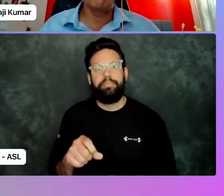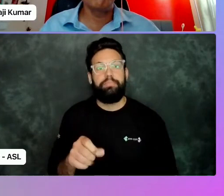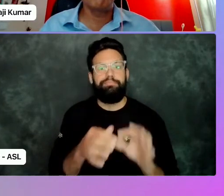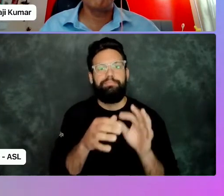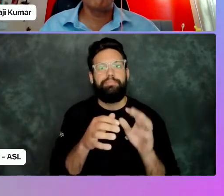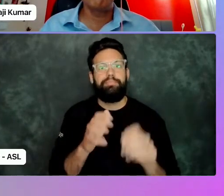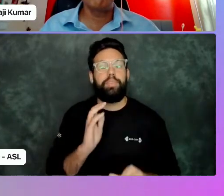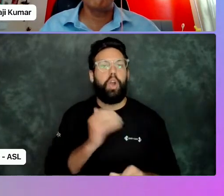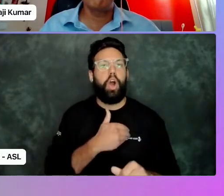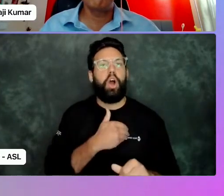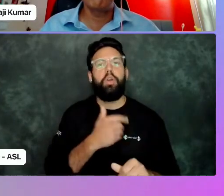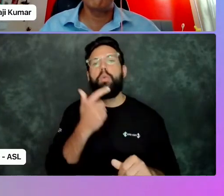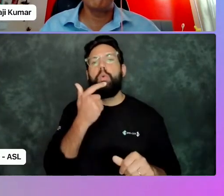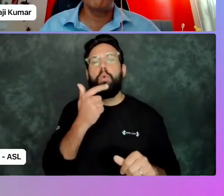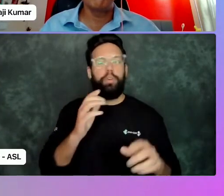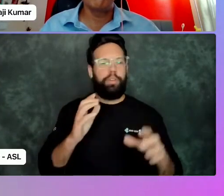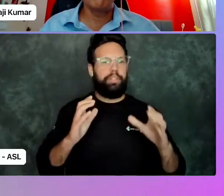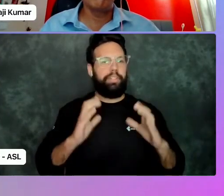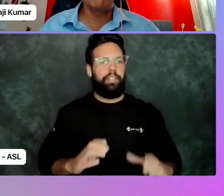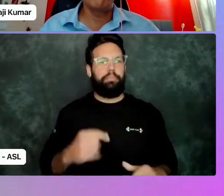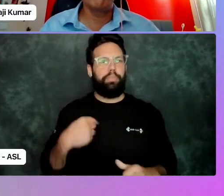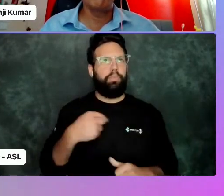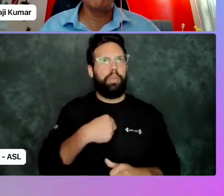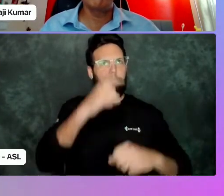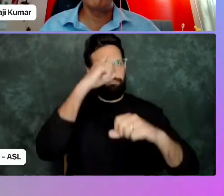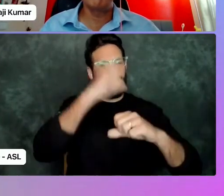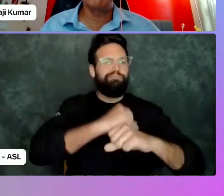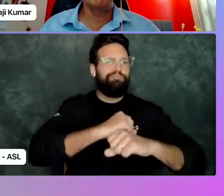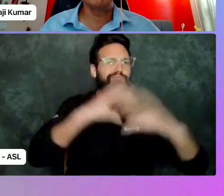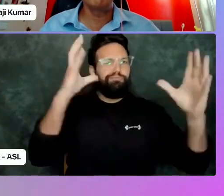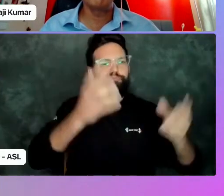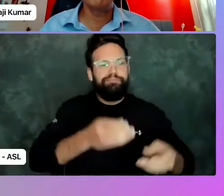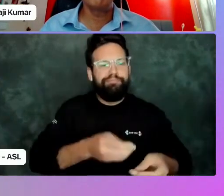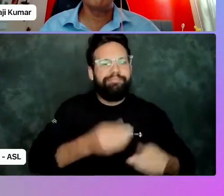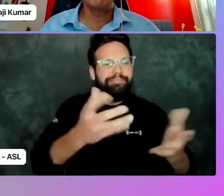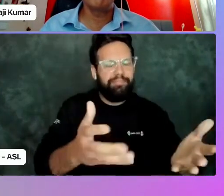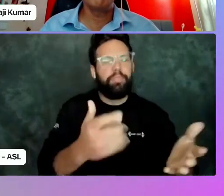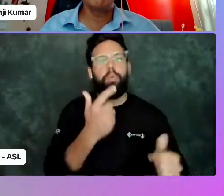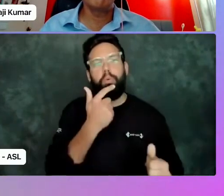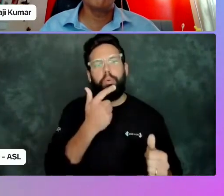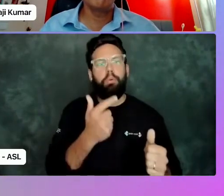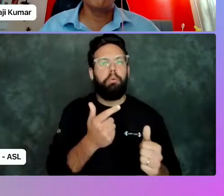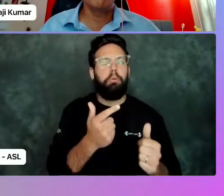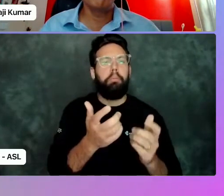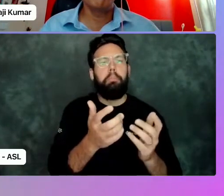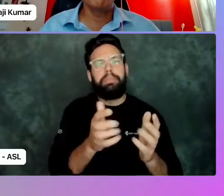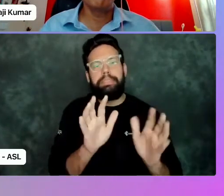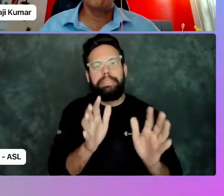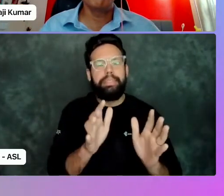the target user as I said at the beginning of this talk is an accessibility novice. So ideally they're technical enough